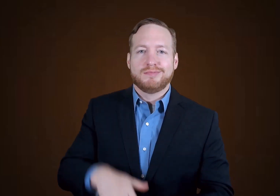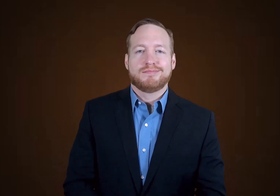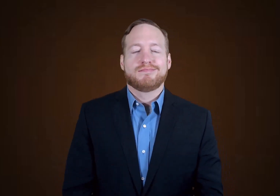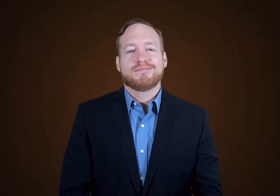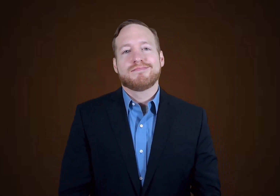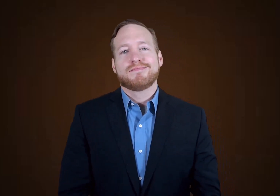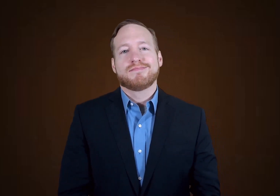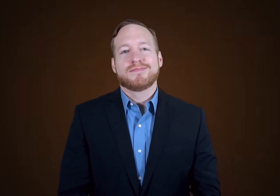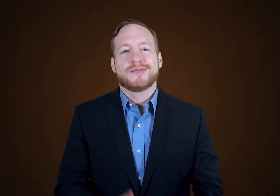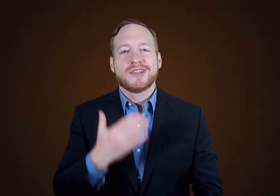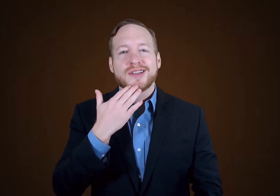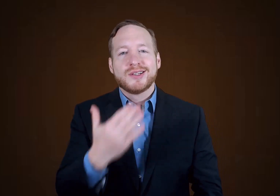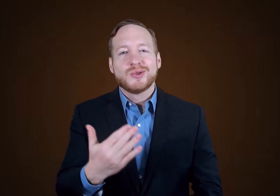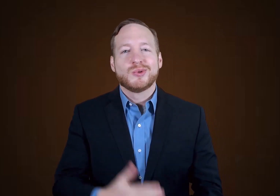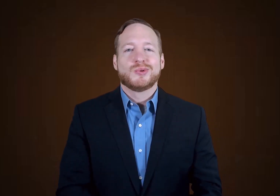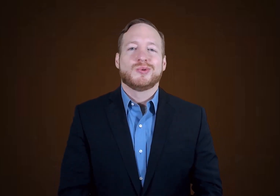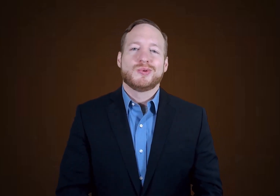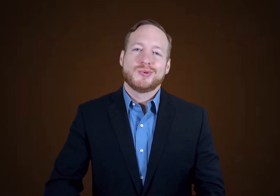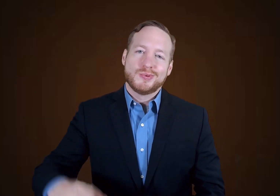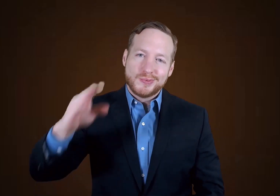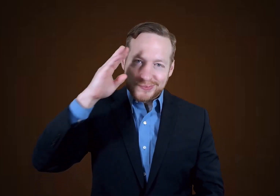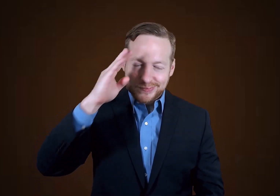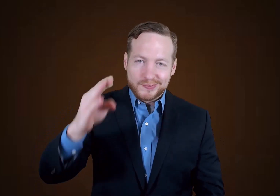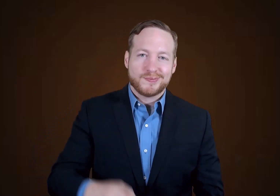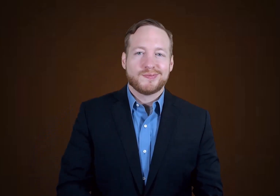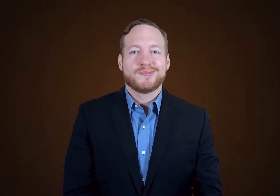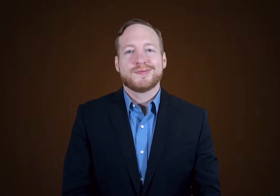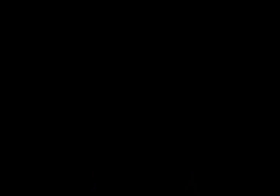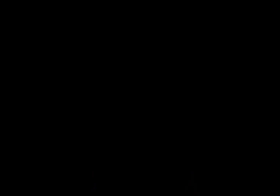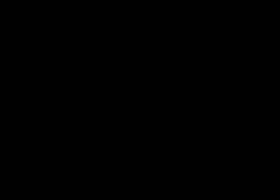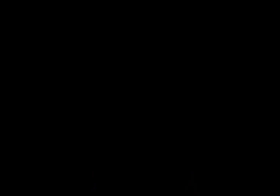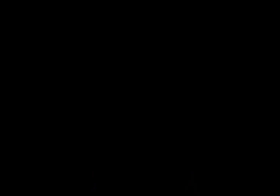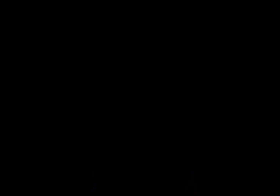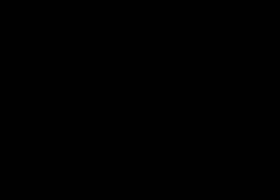and we really look forward to having that thank you very much